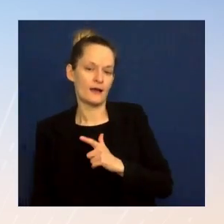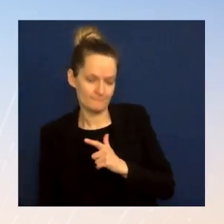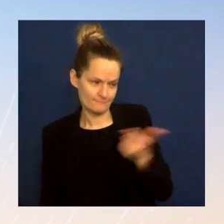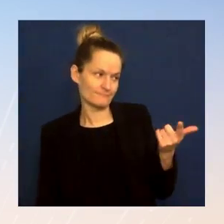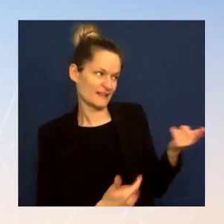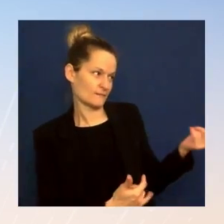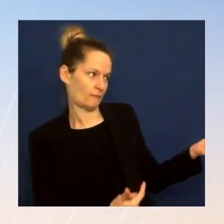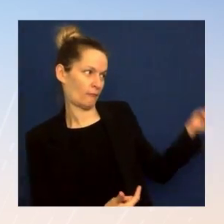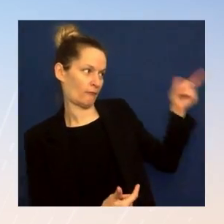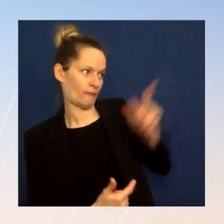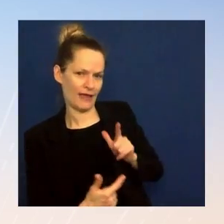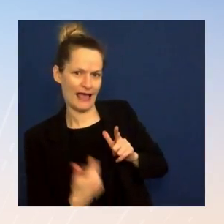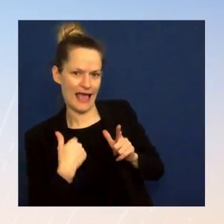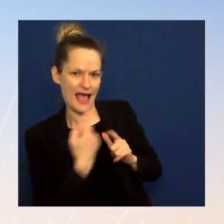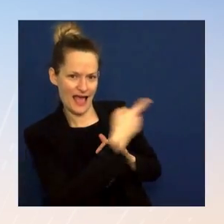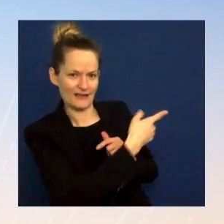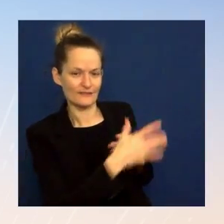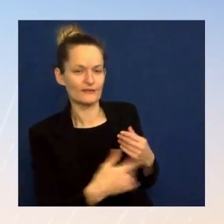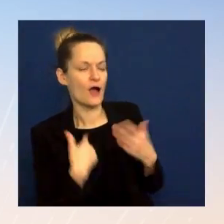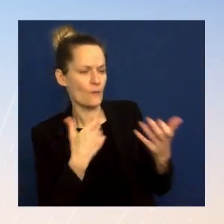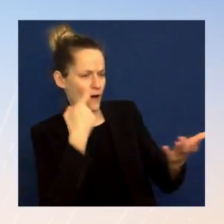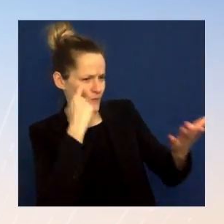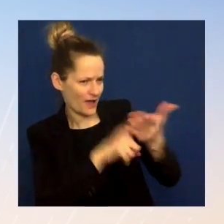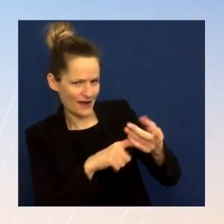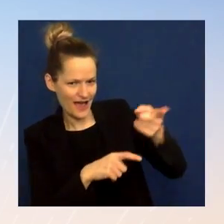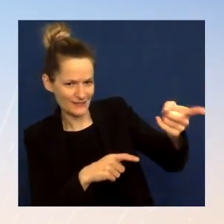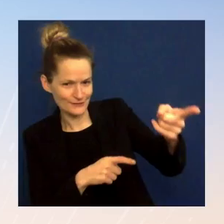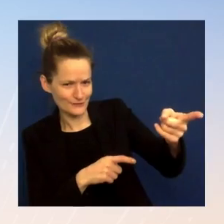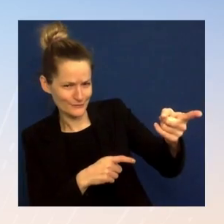oh, there you go -- to talk about -- just briefly --